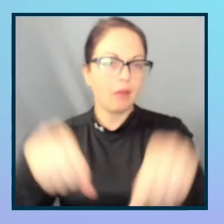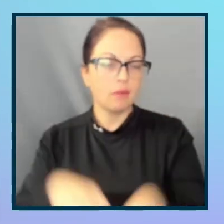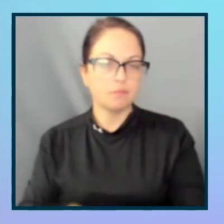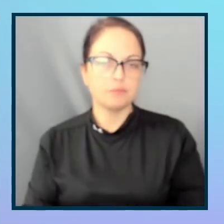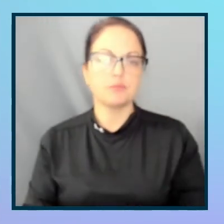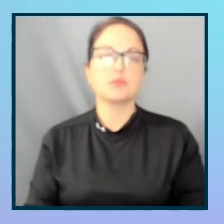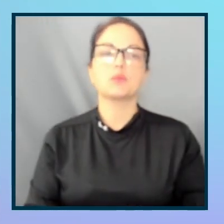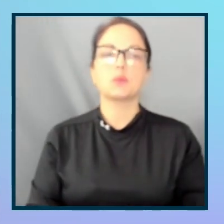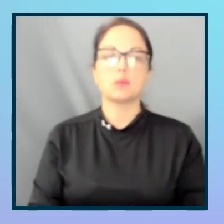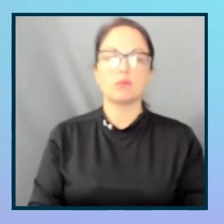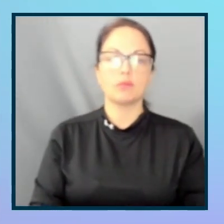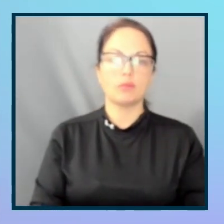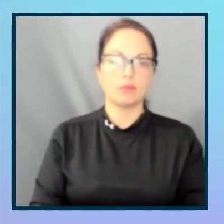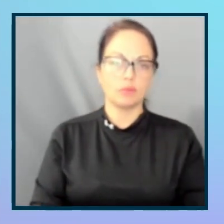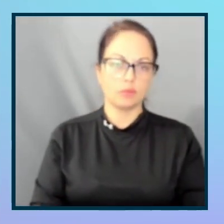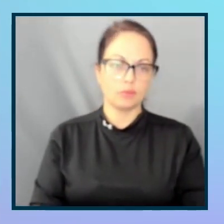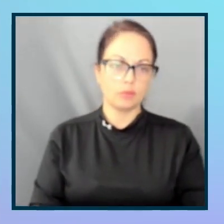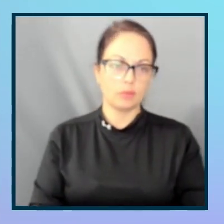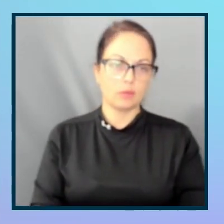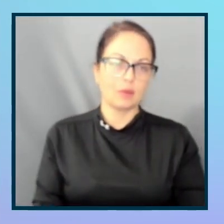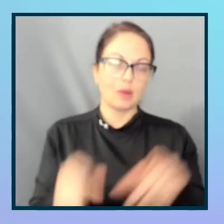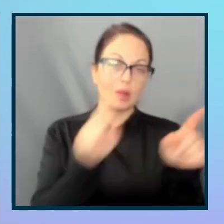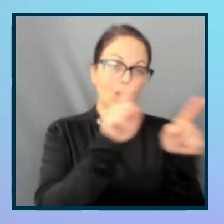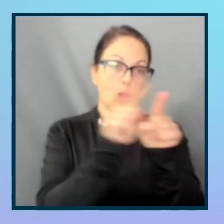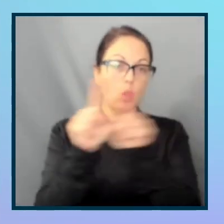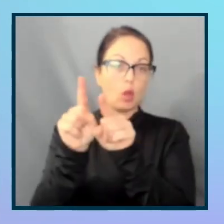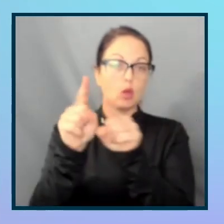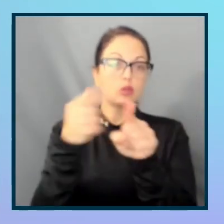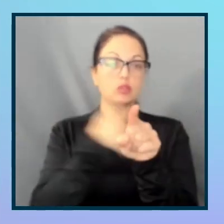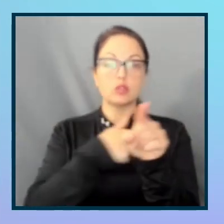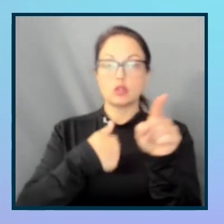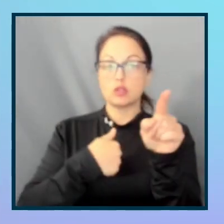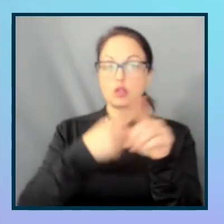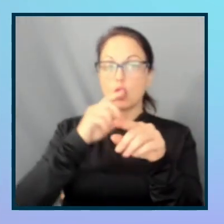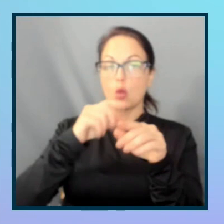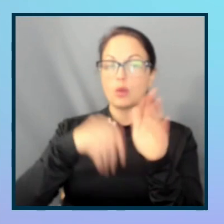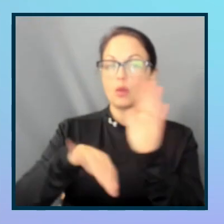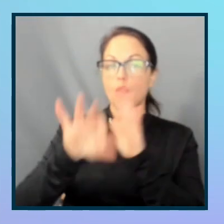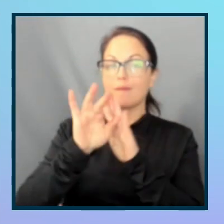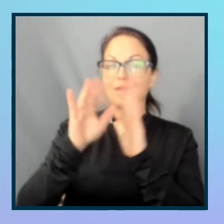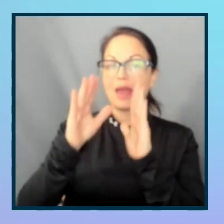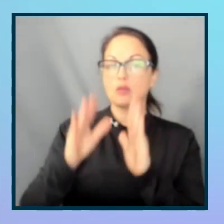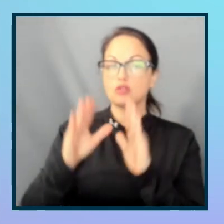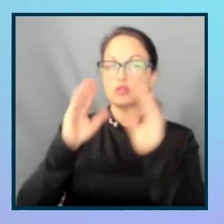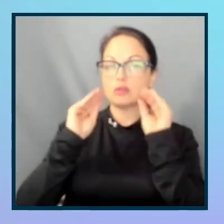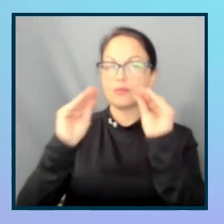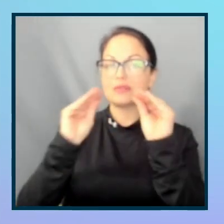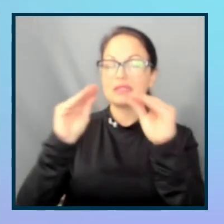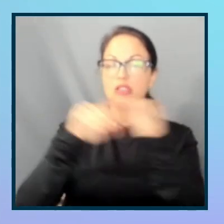Also, we were founding members of Teach Access, and Teach Access was a program where companies